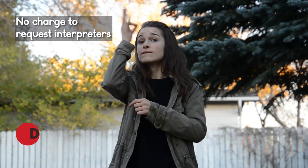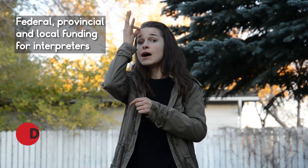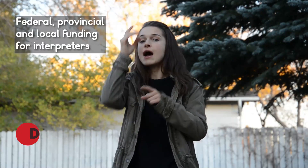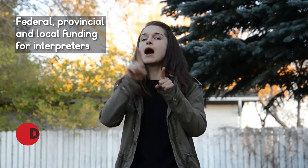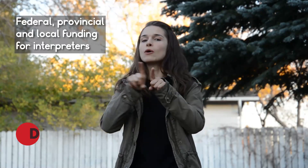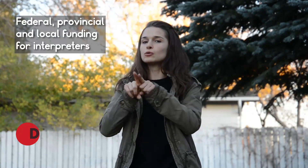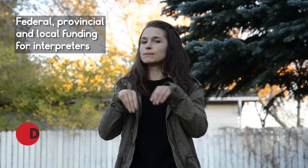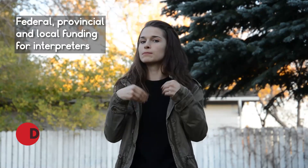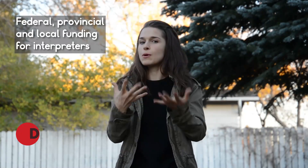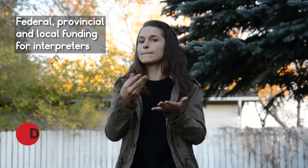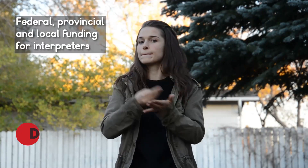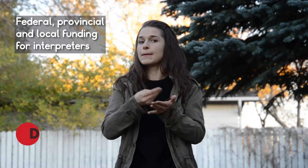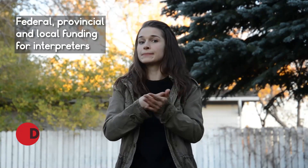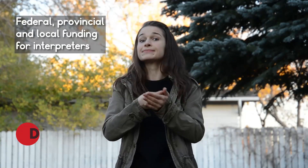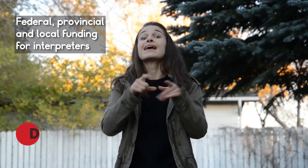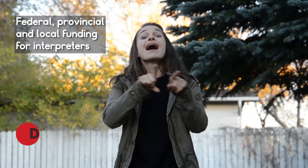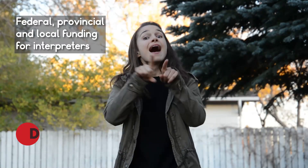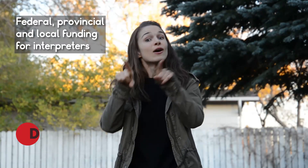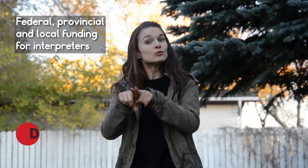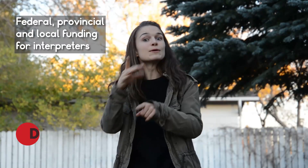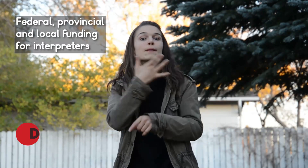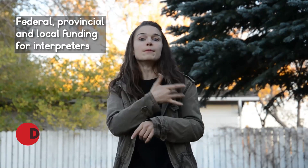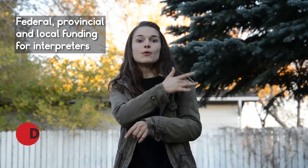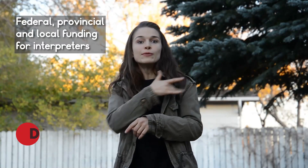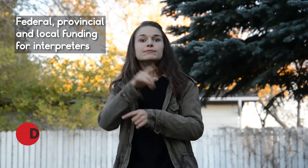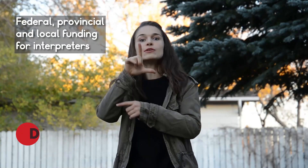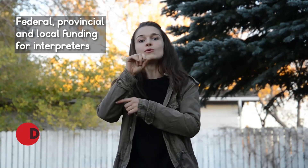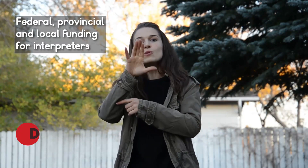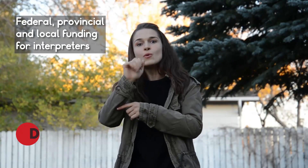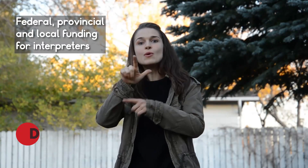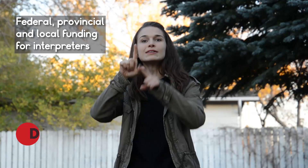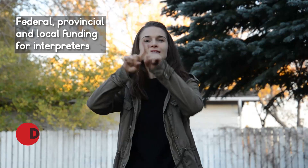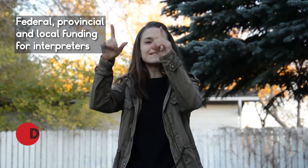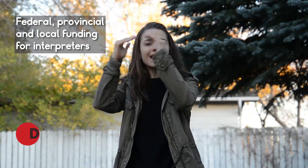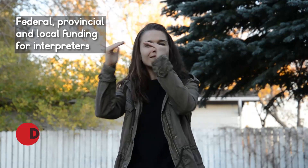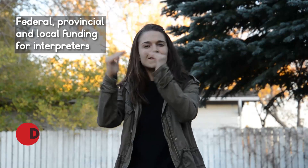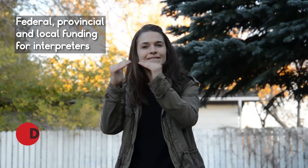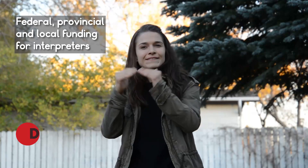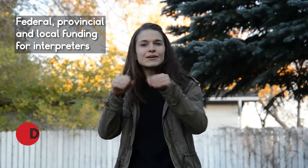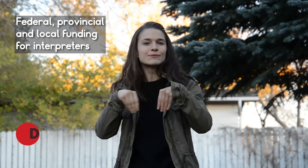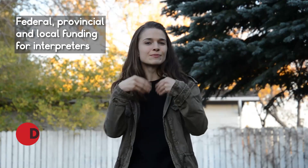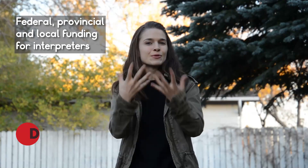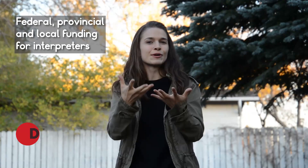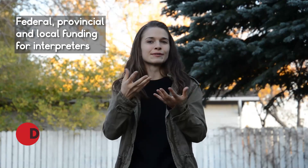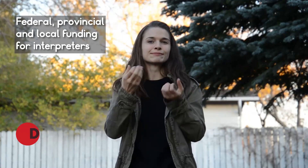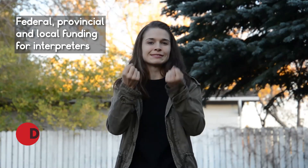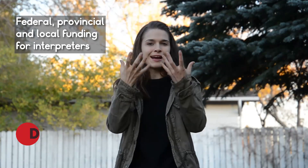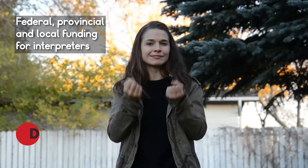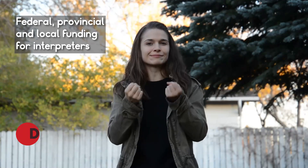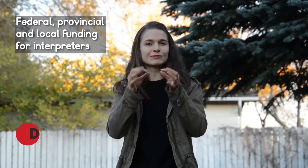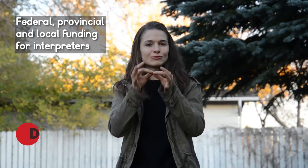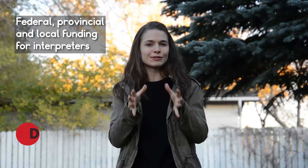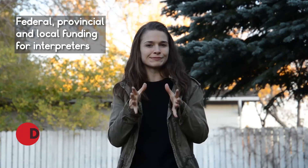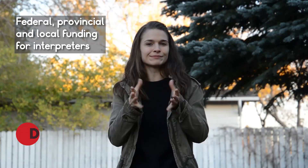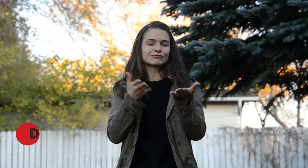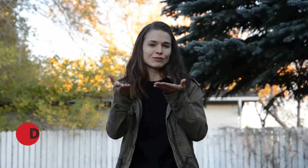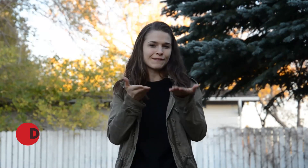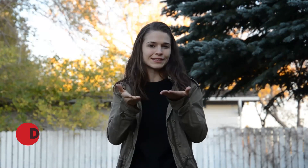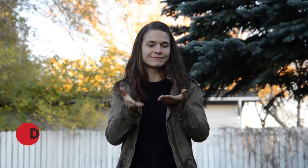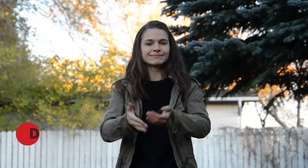The federal government provides funding as well as provincial and local governments to provide sign language interpreting services.